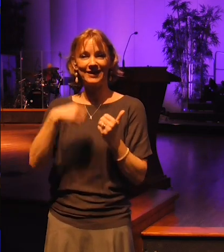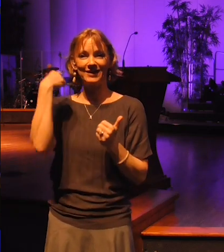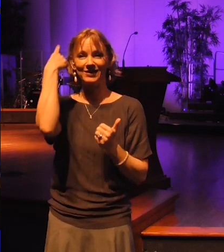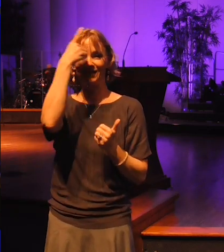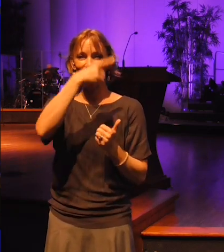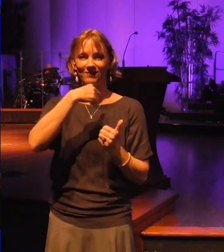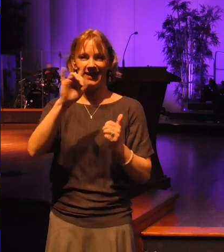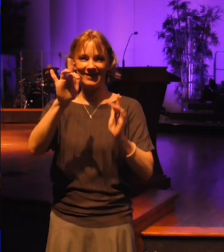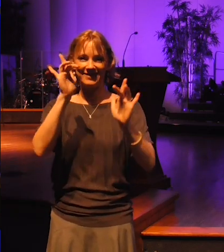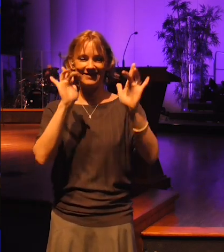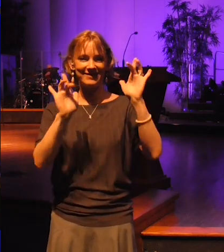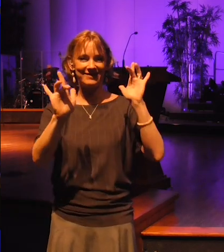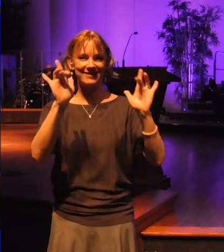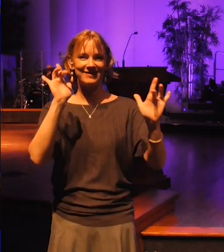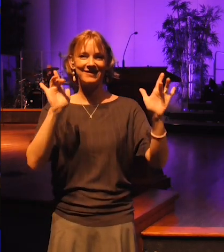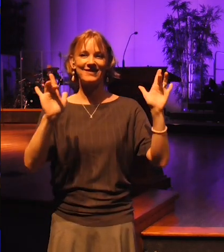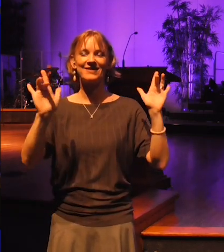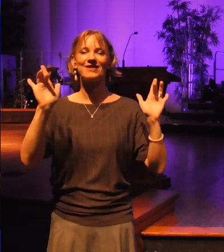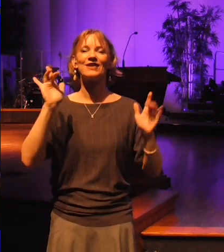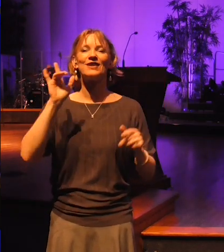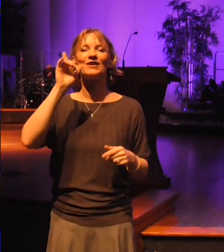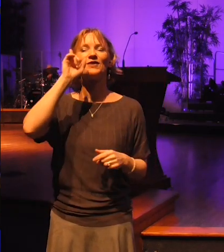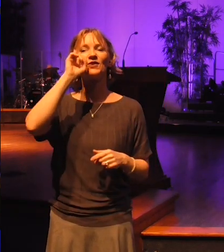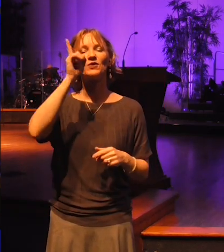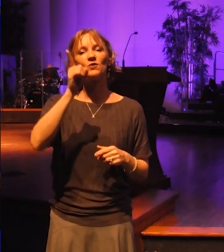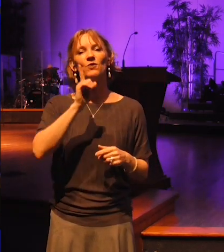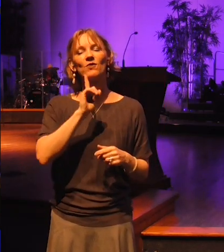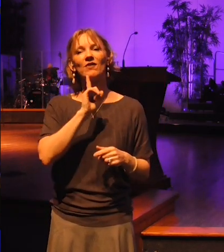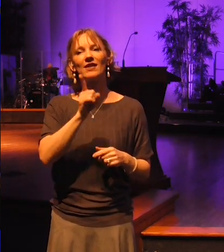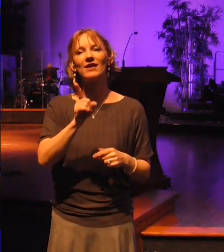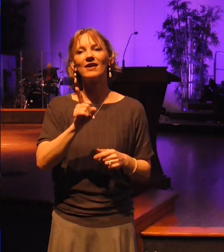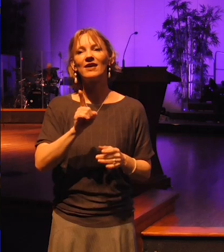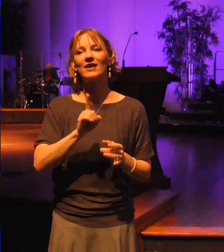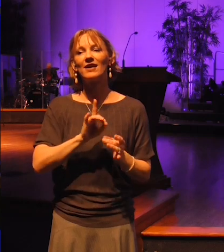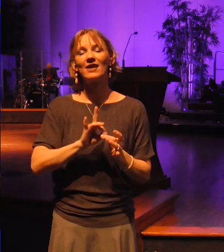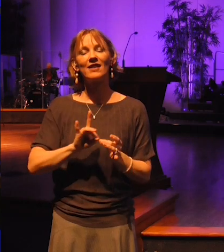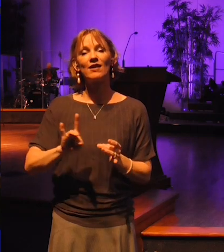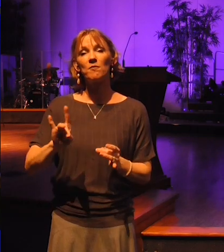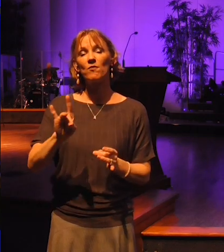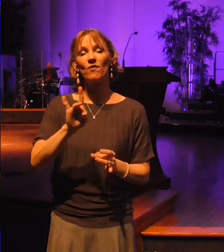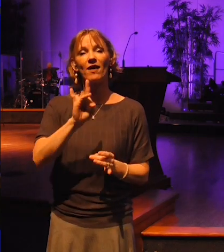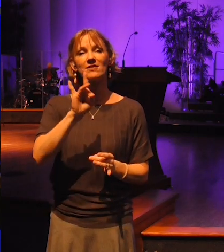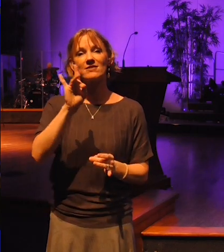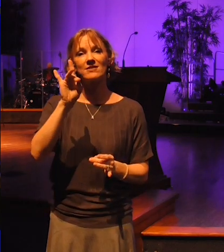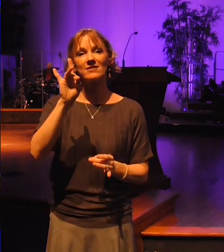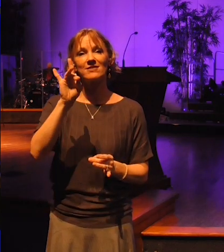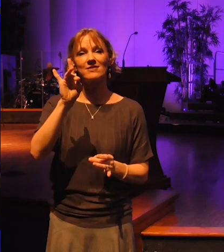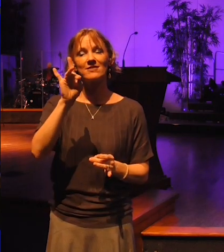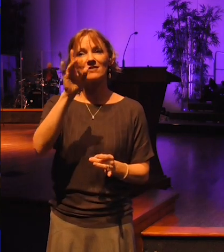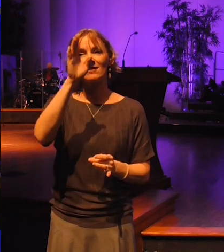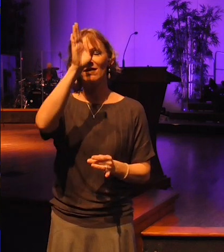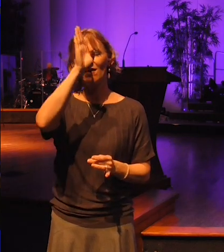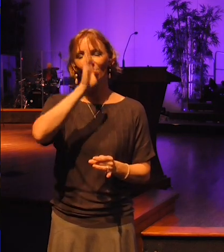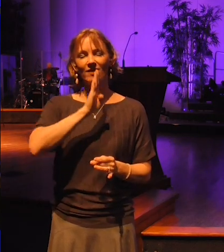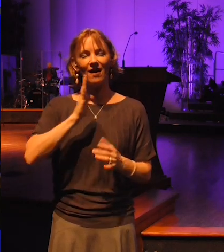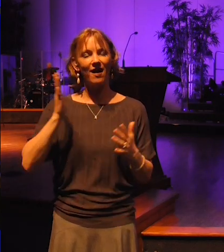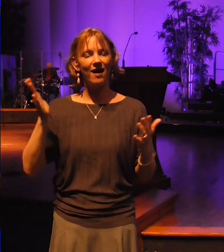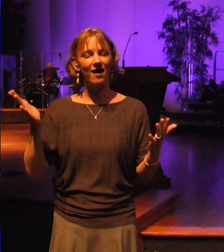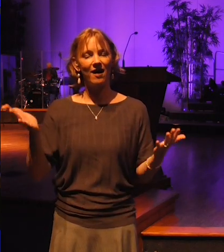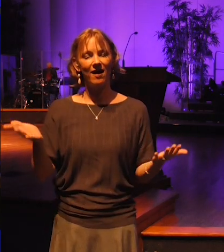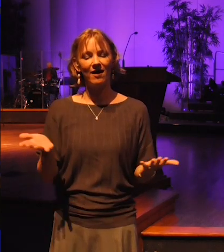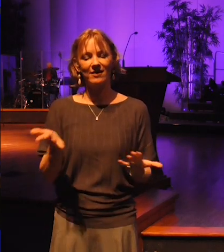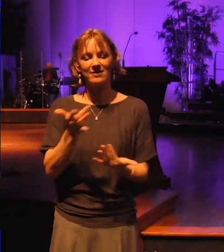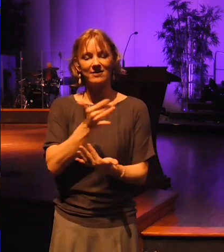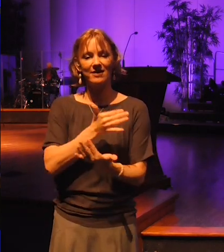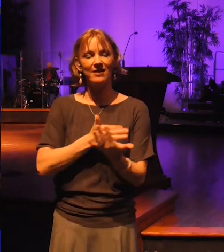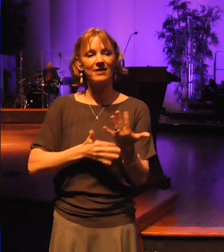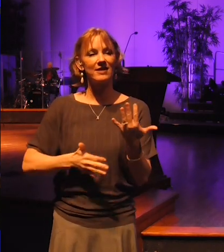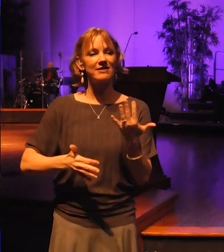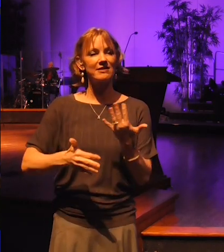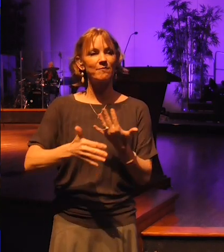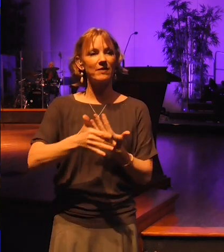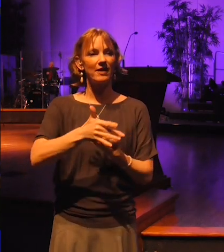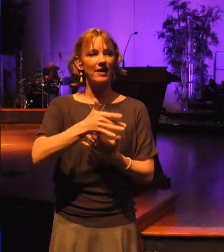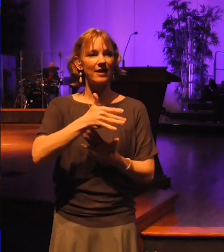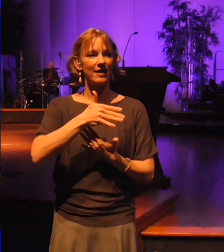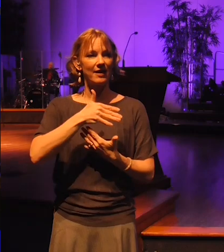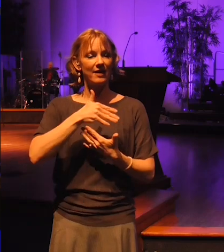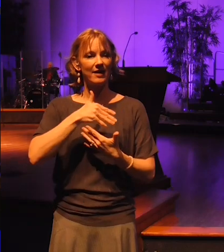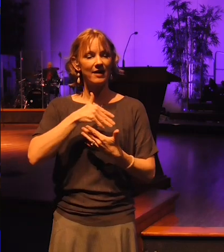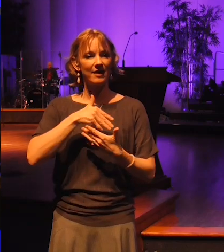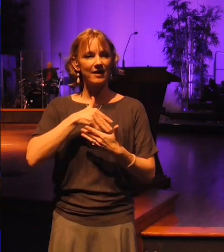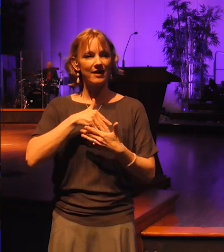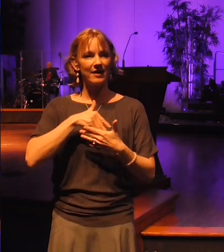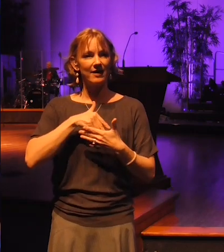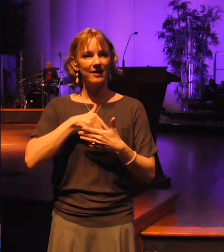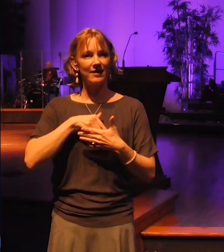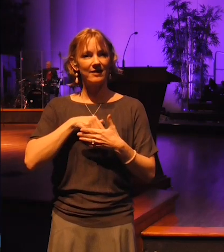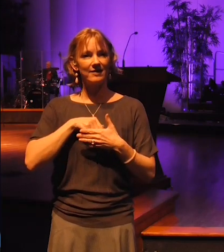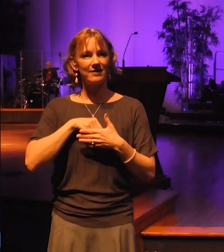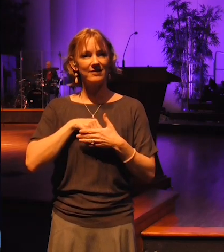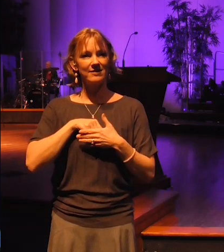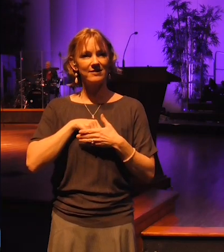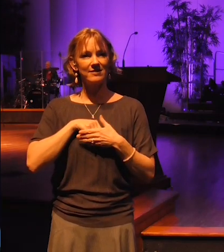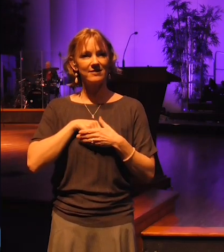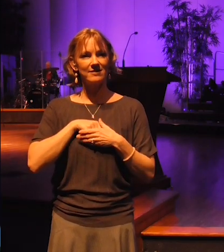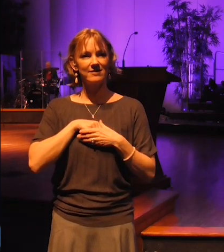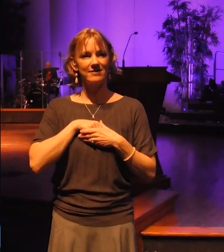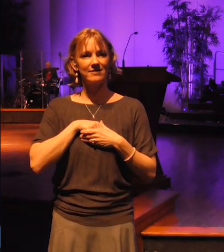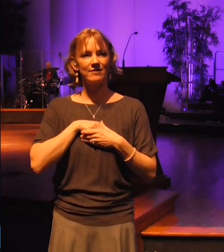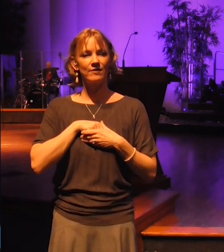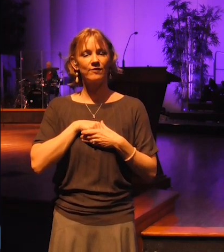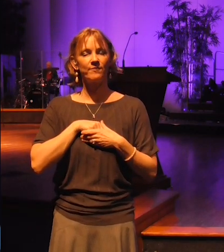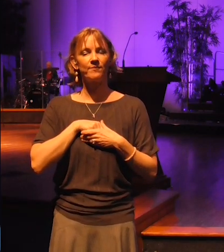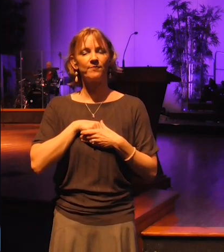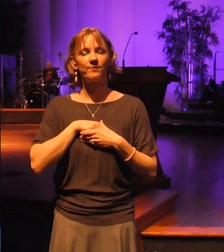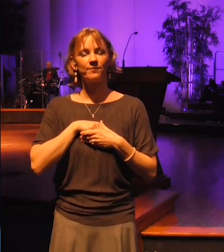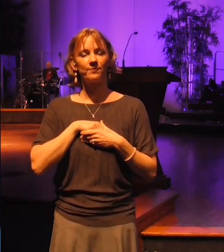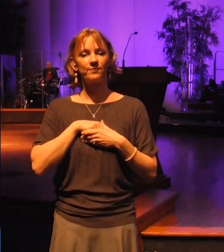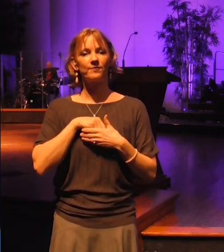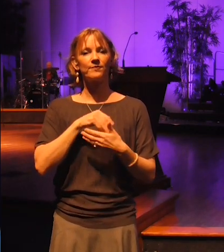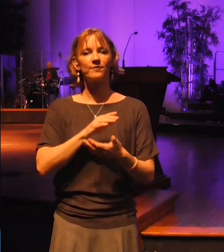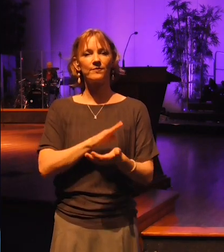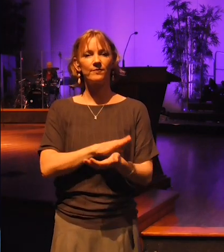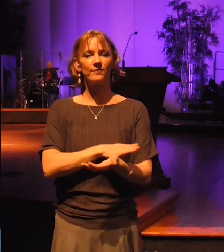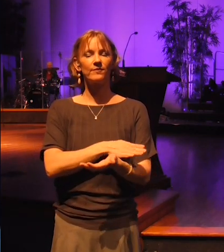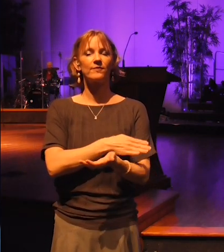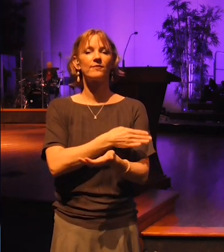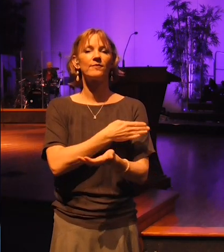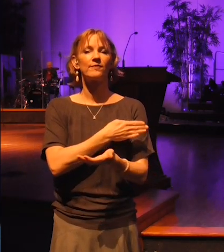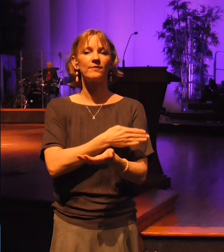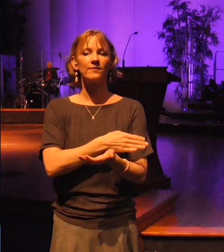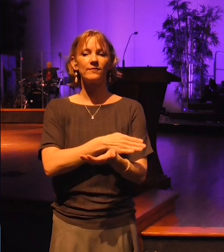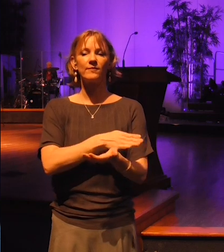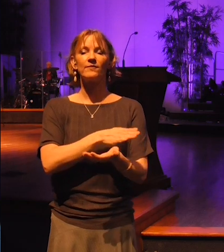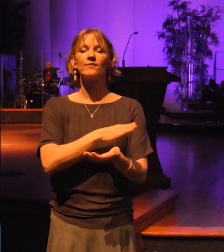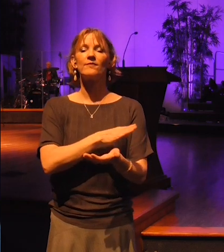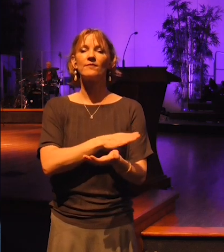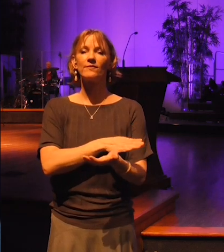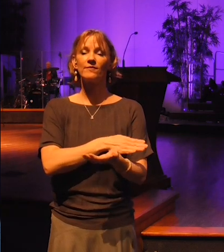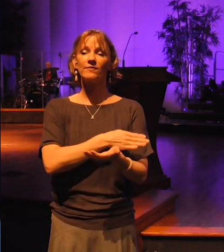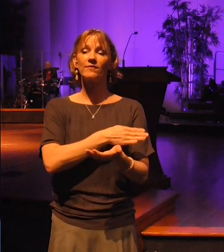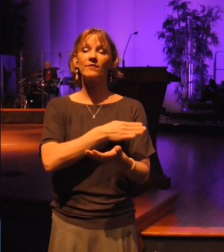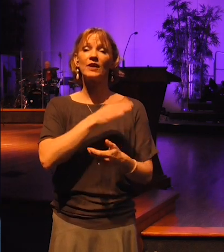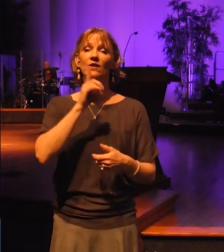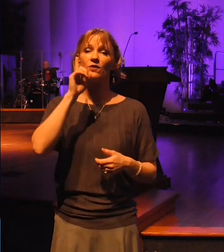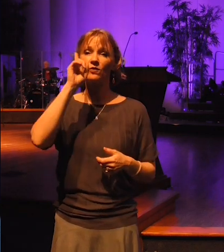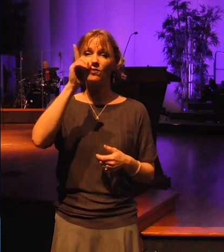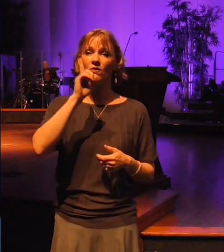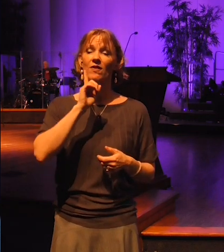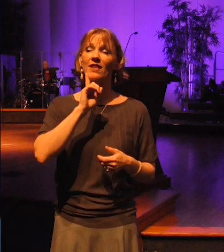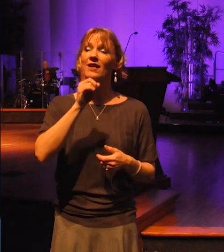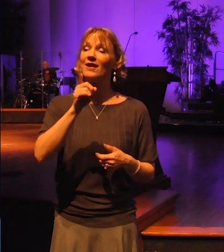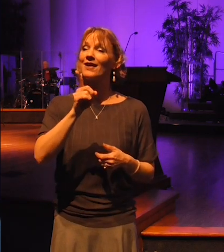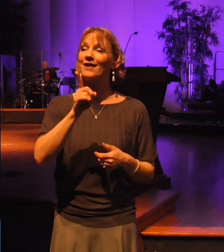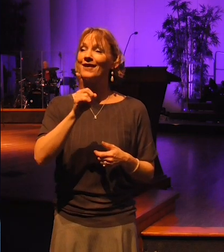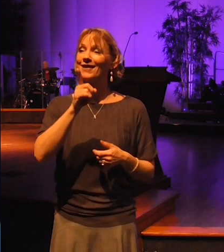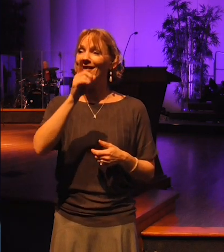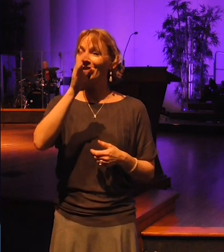face surely the presence of God is in this place surely the